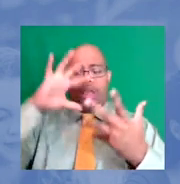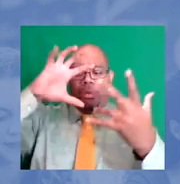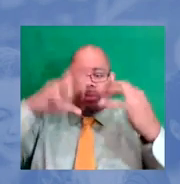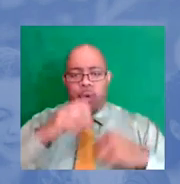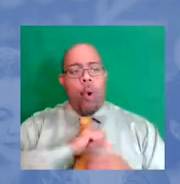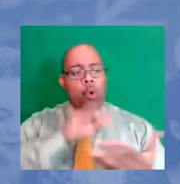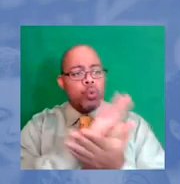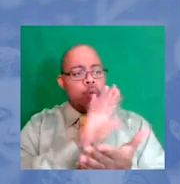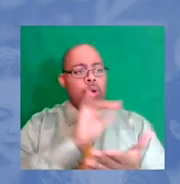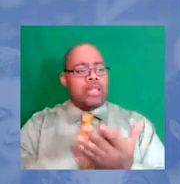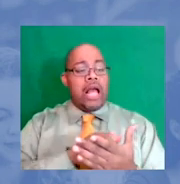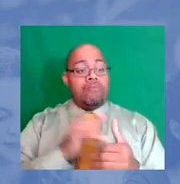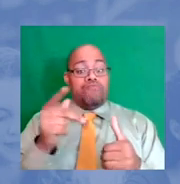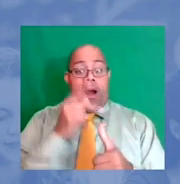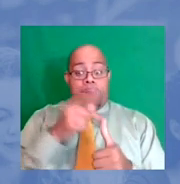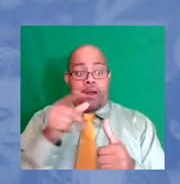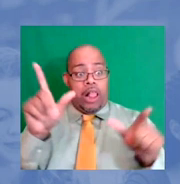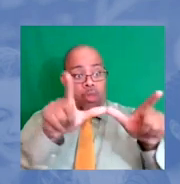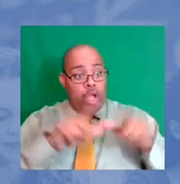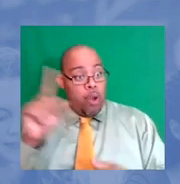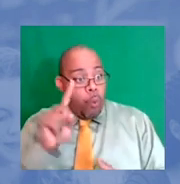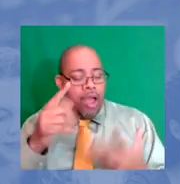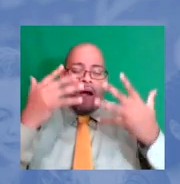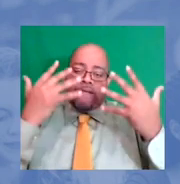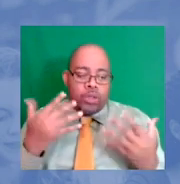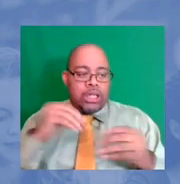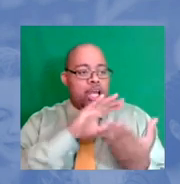LOCATED UNFORTUNATELY IN COMMUNITIES OF CONCENTRATED POVERTY.